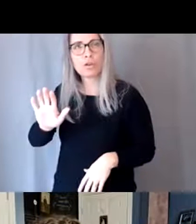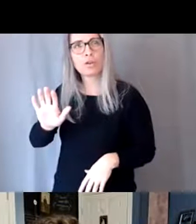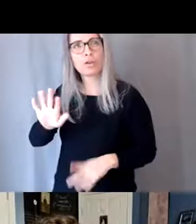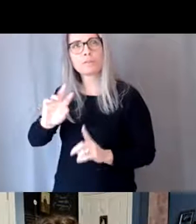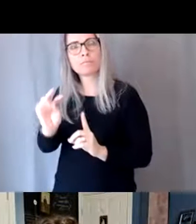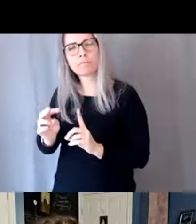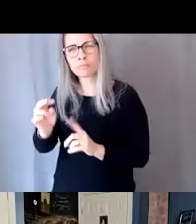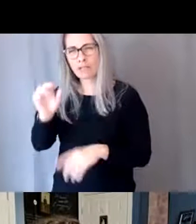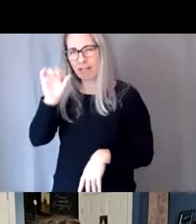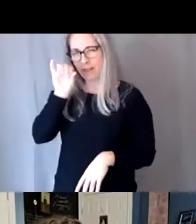how this factors in as just a